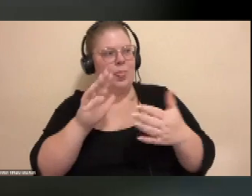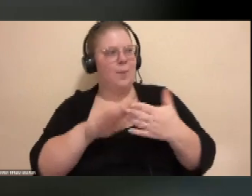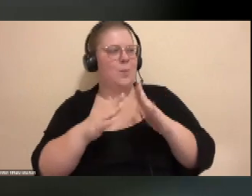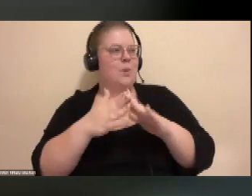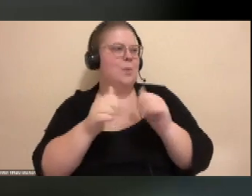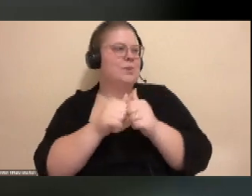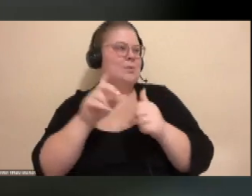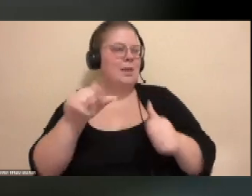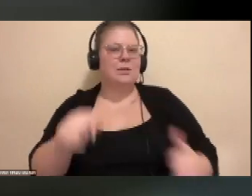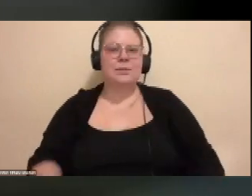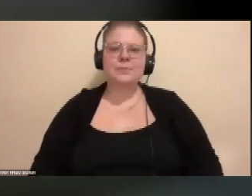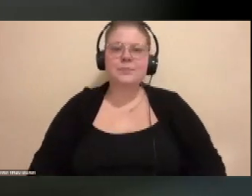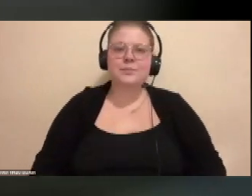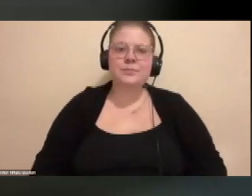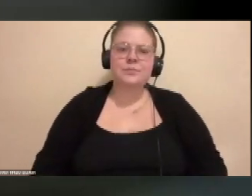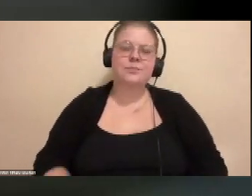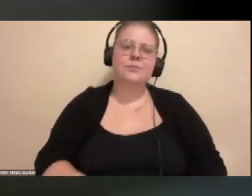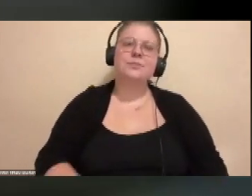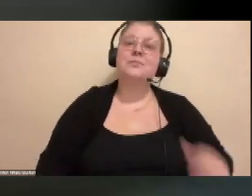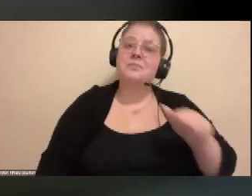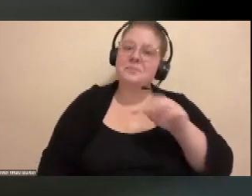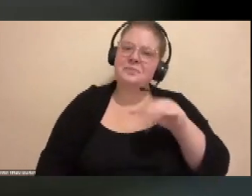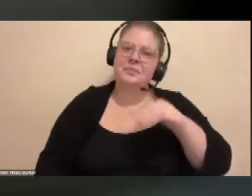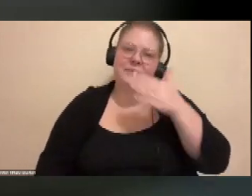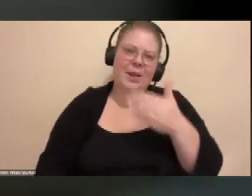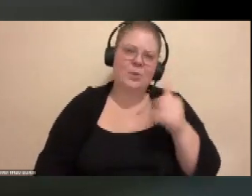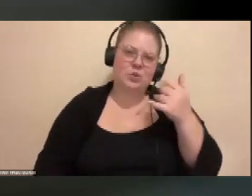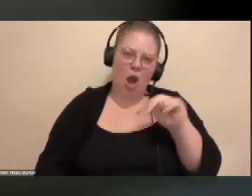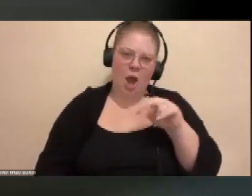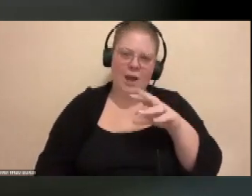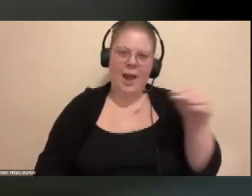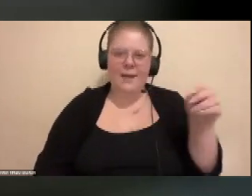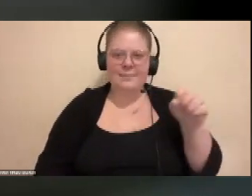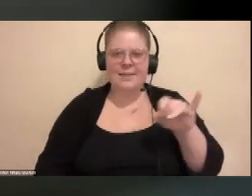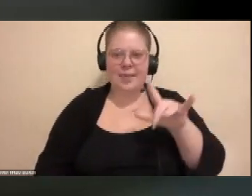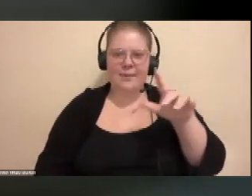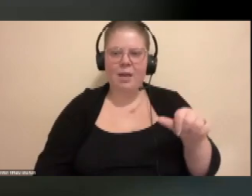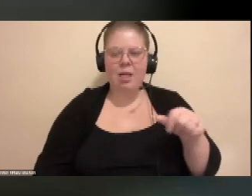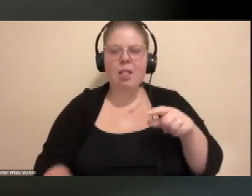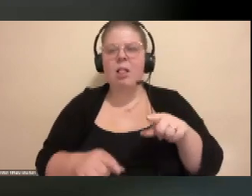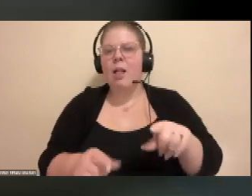Thanks, Sylvia. As you were talking, I was thinking about an area